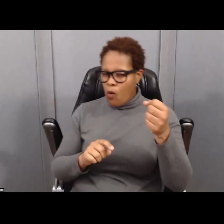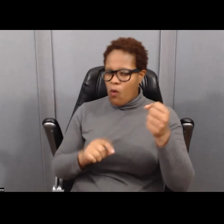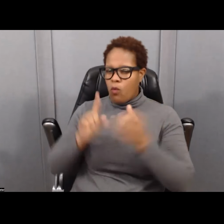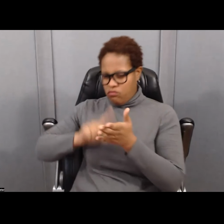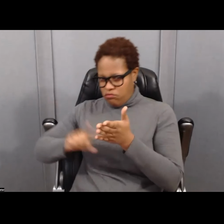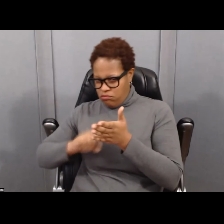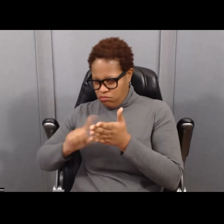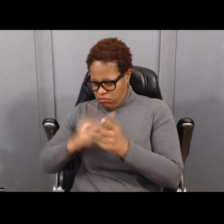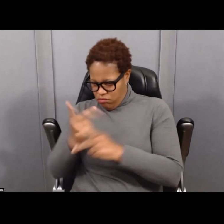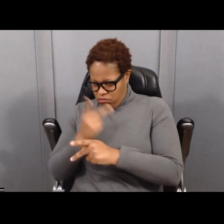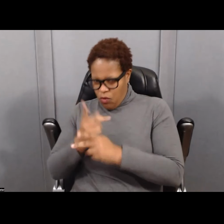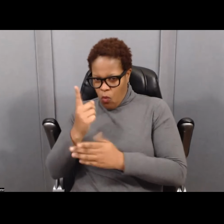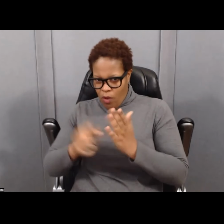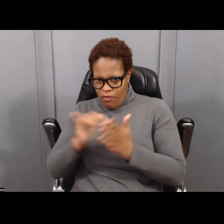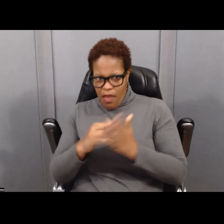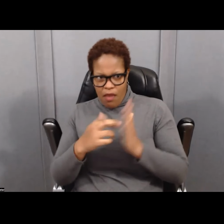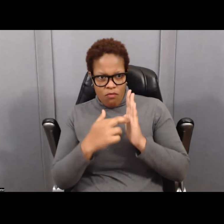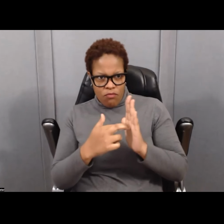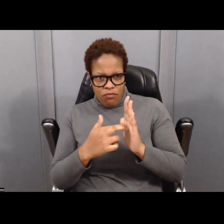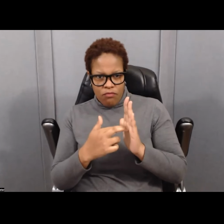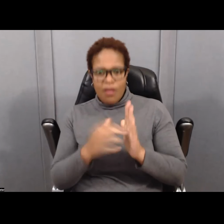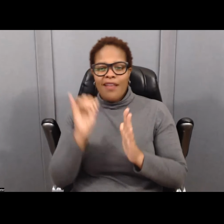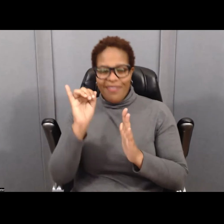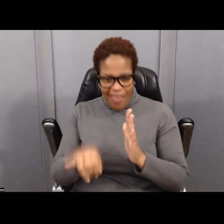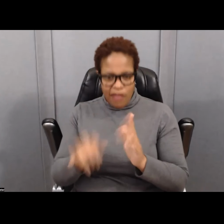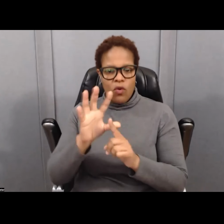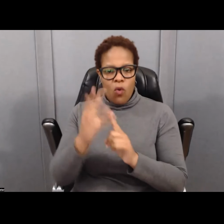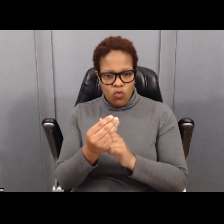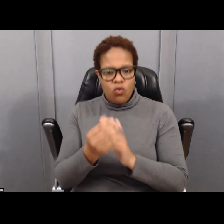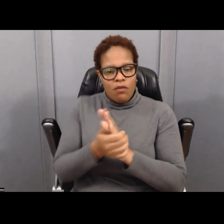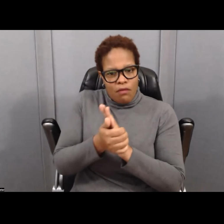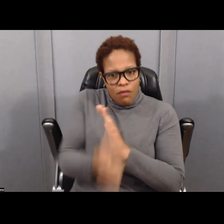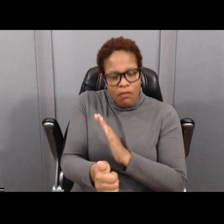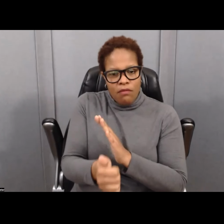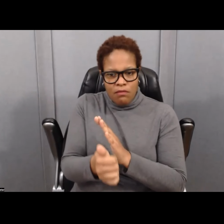what this really represents, that's cultural competency. And so if it's not happening right there